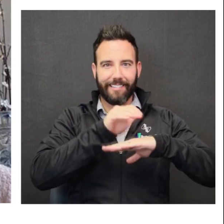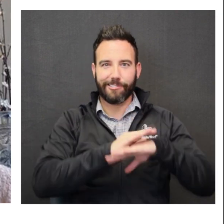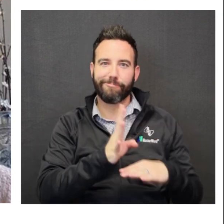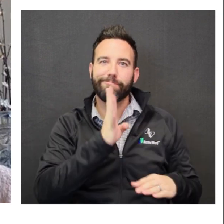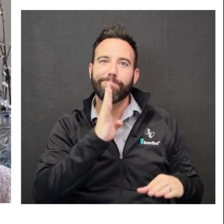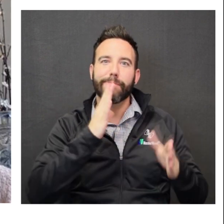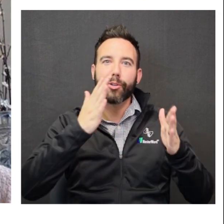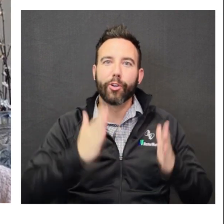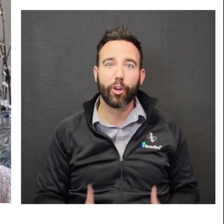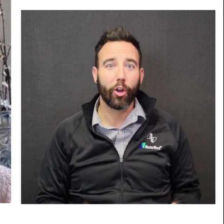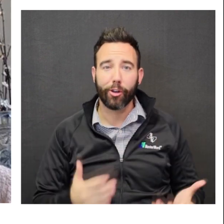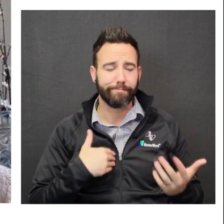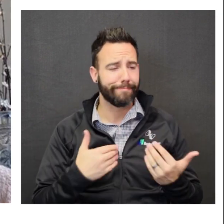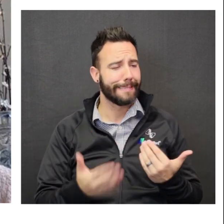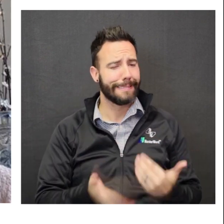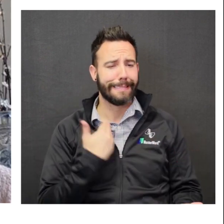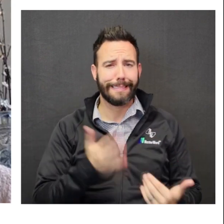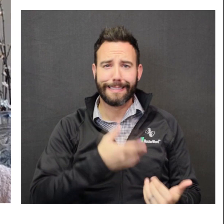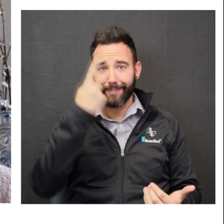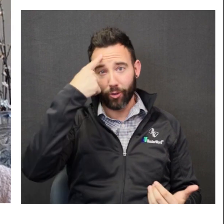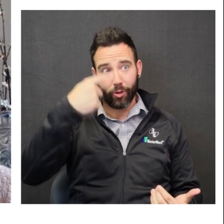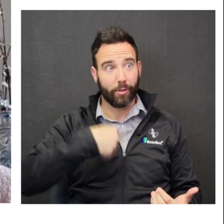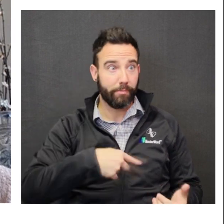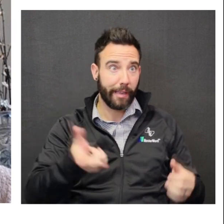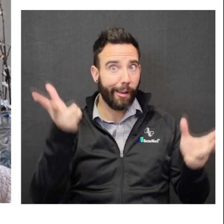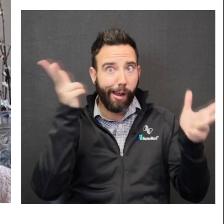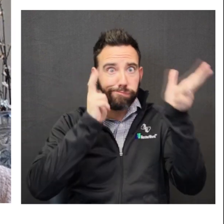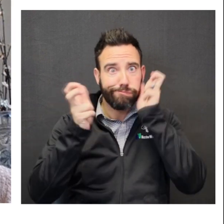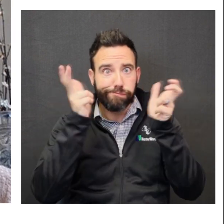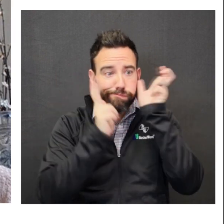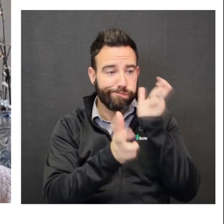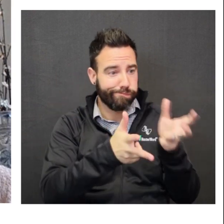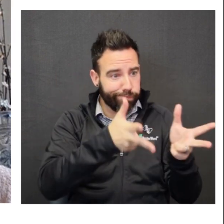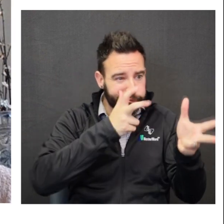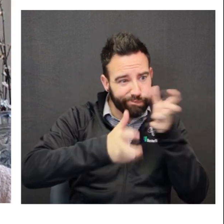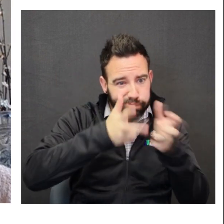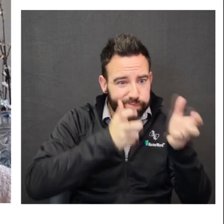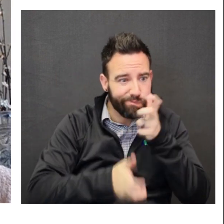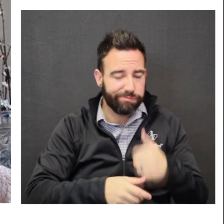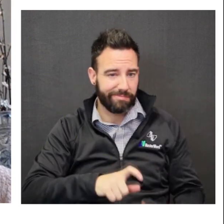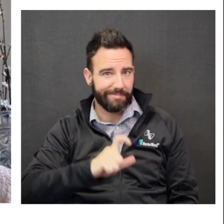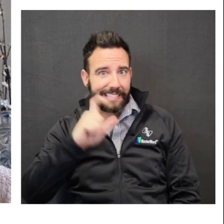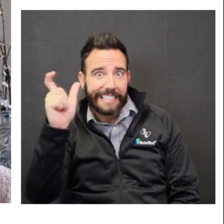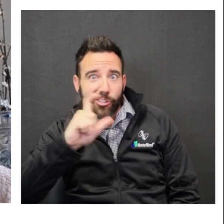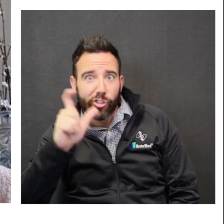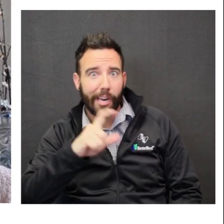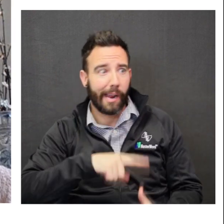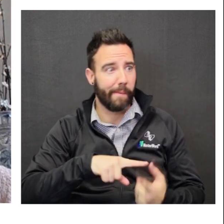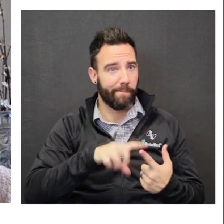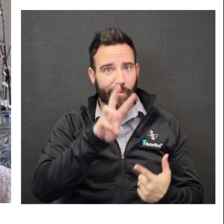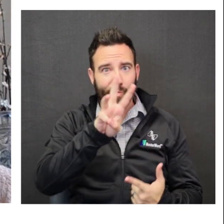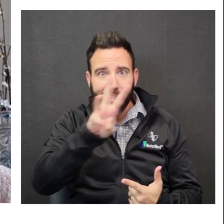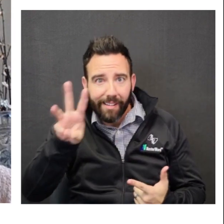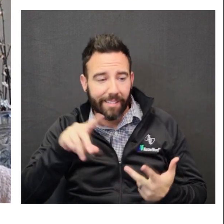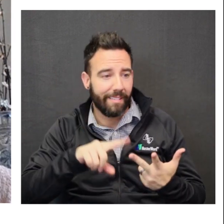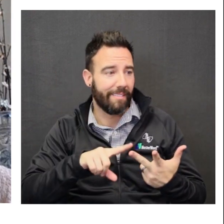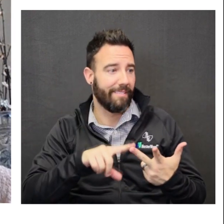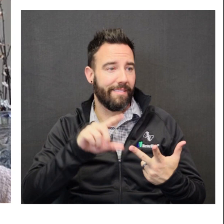have effortless ability to gain. It's like OK I go to the website, I see what they say, I signed up for the instagram account, or whatever.